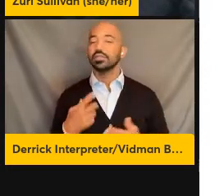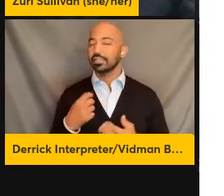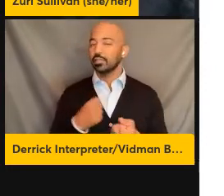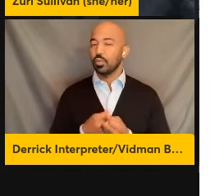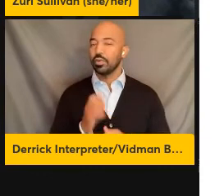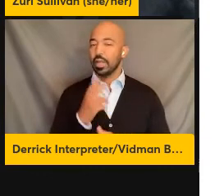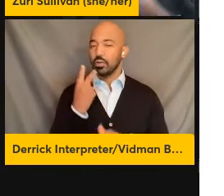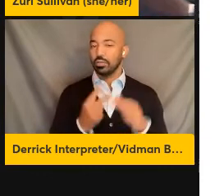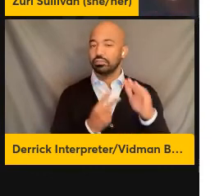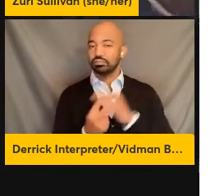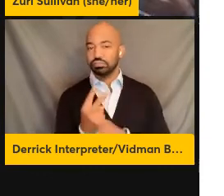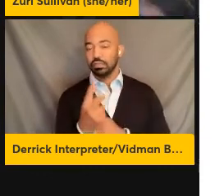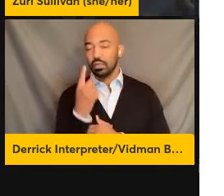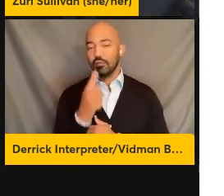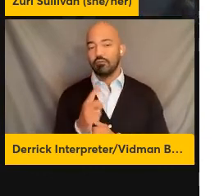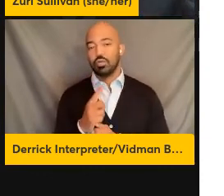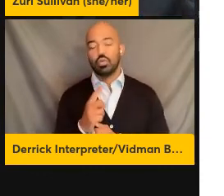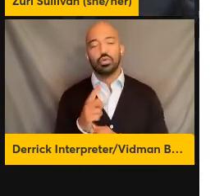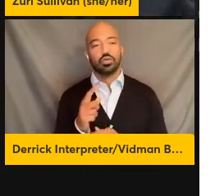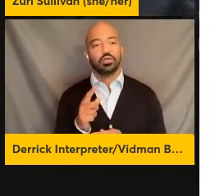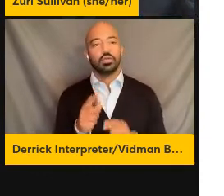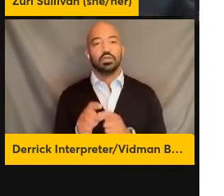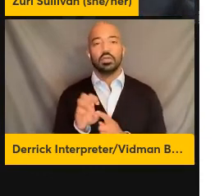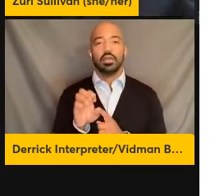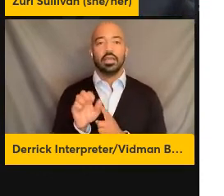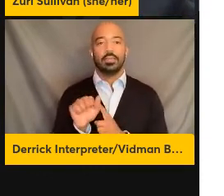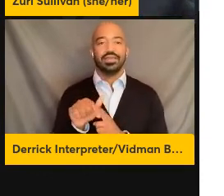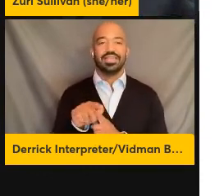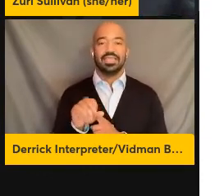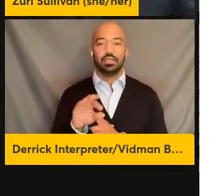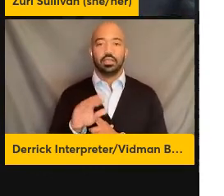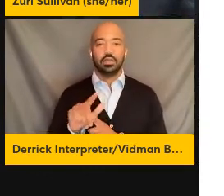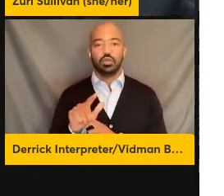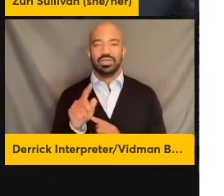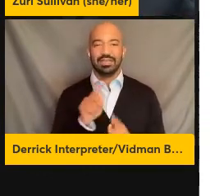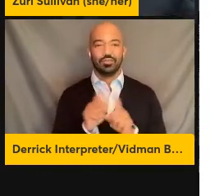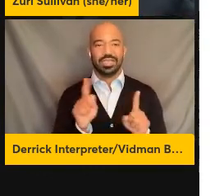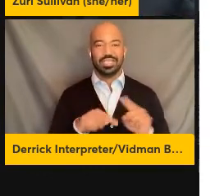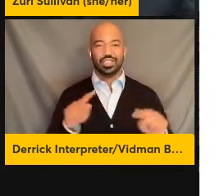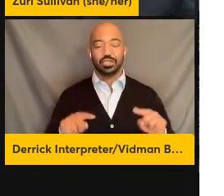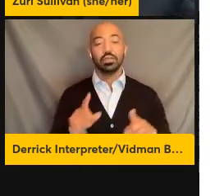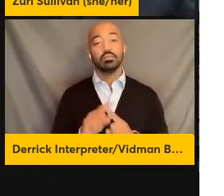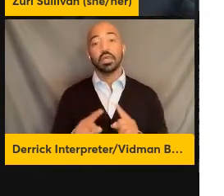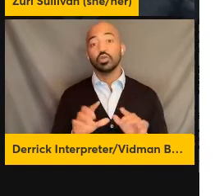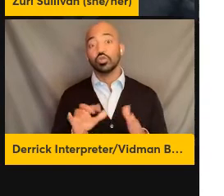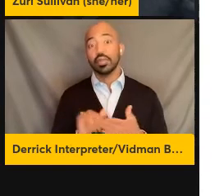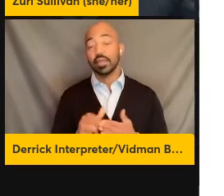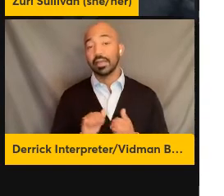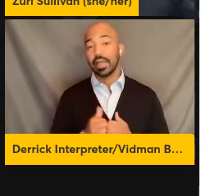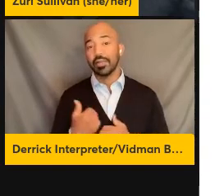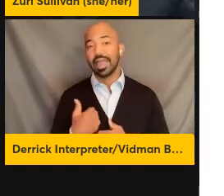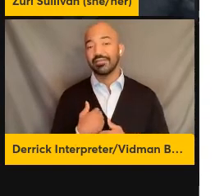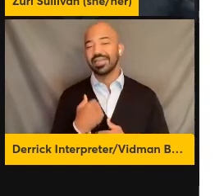of diff altered epithelial differentiation, but to confirm this, we performed single cell sequencing to actually look at the